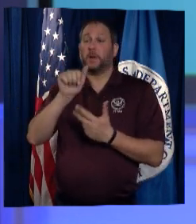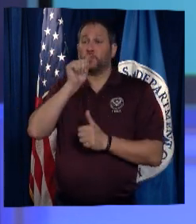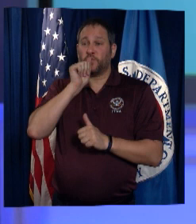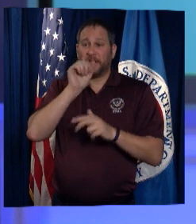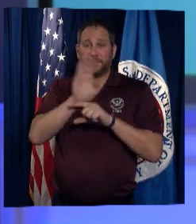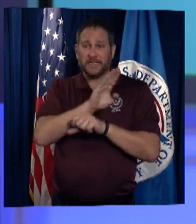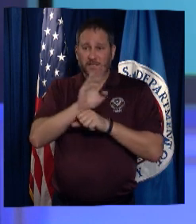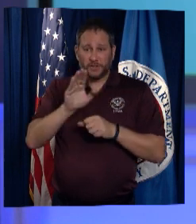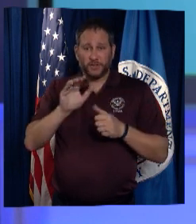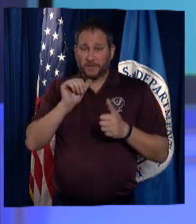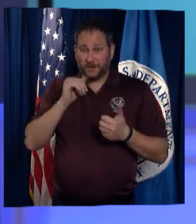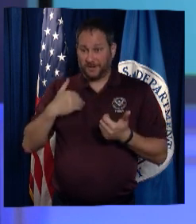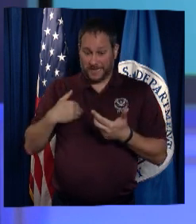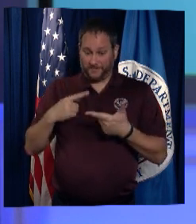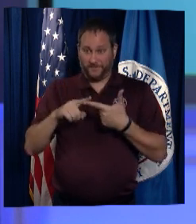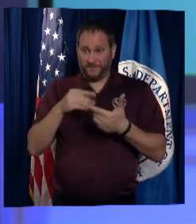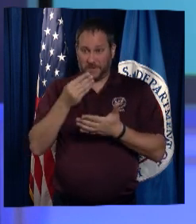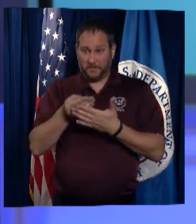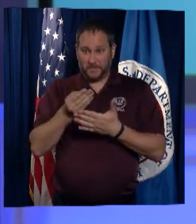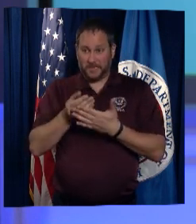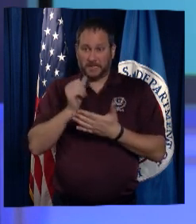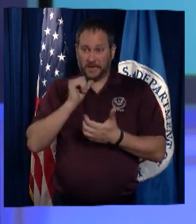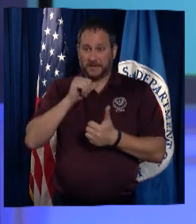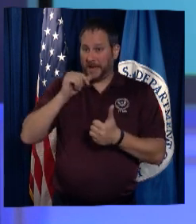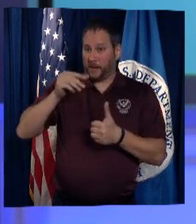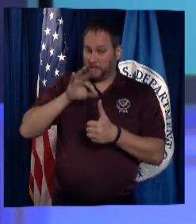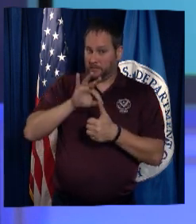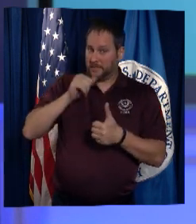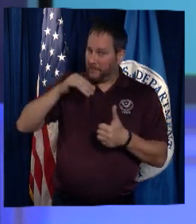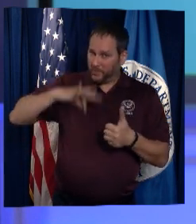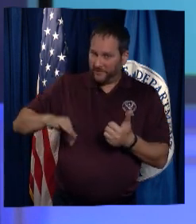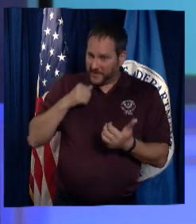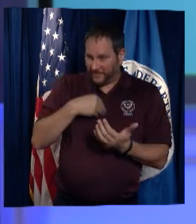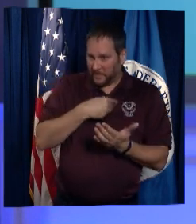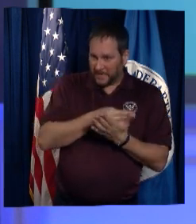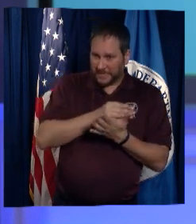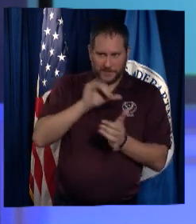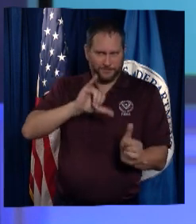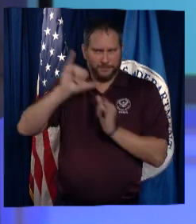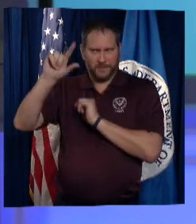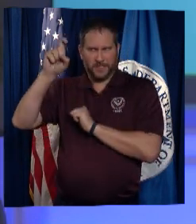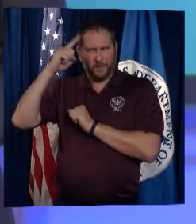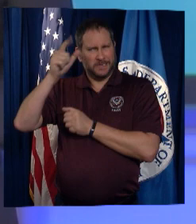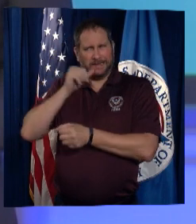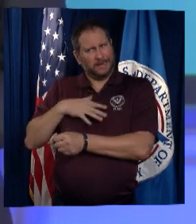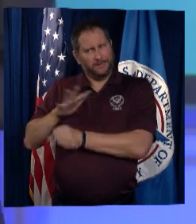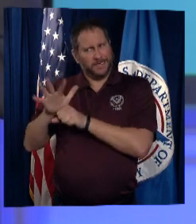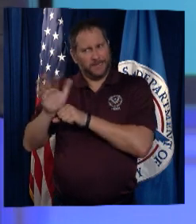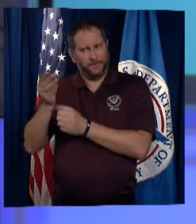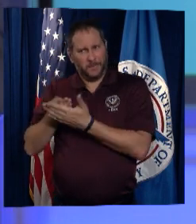they have more. But we have data and when we finally get our act together, that